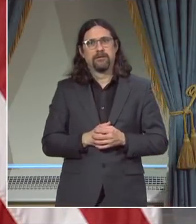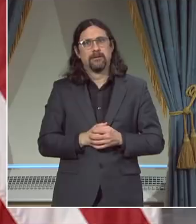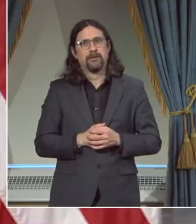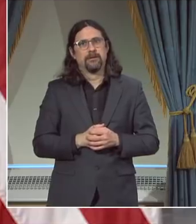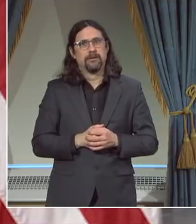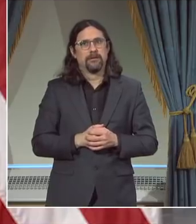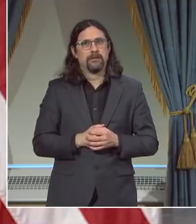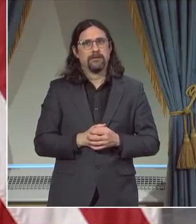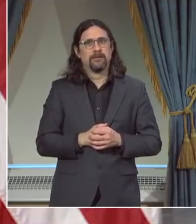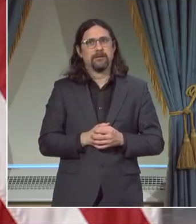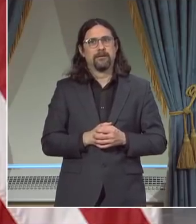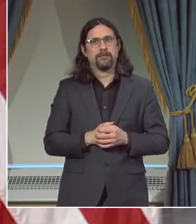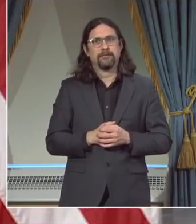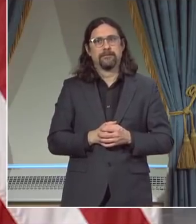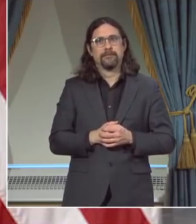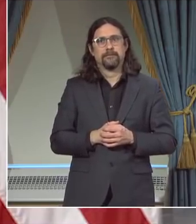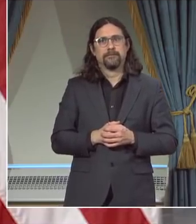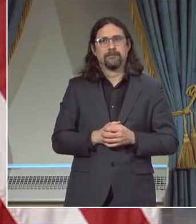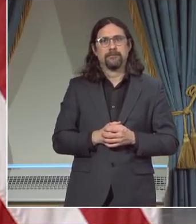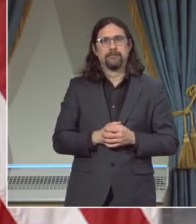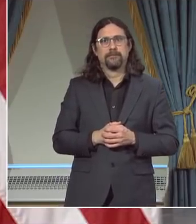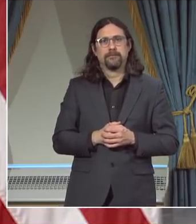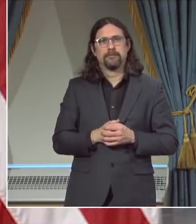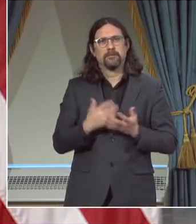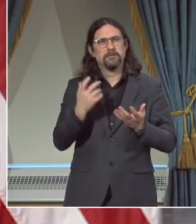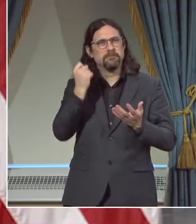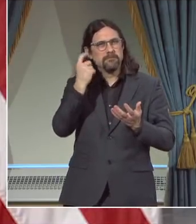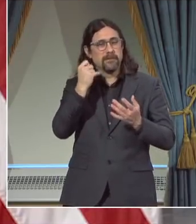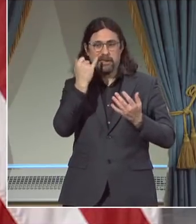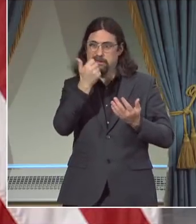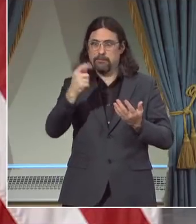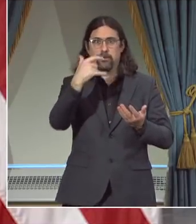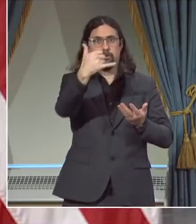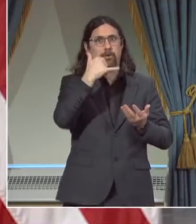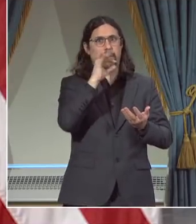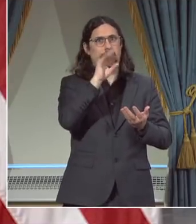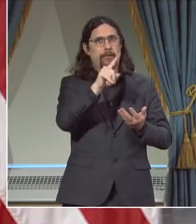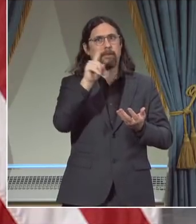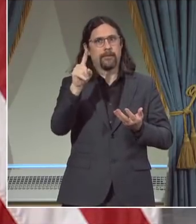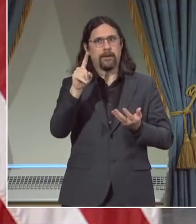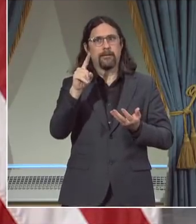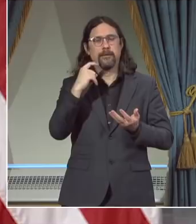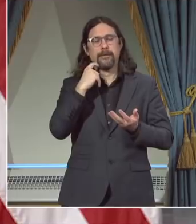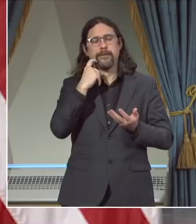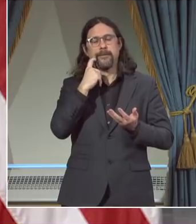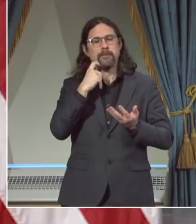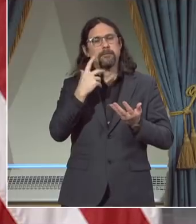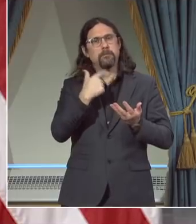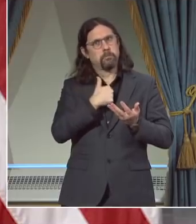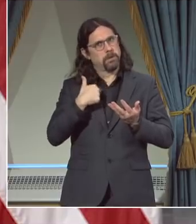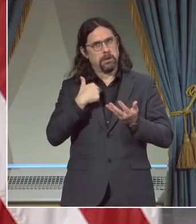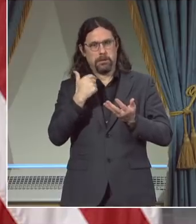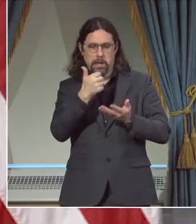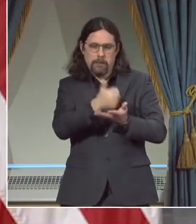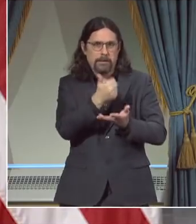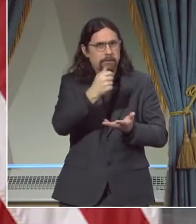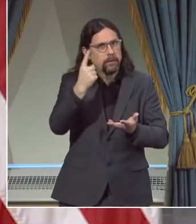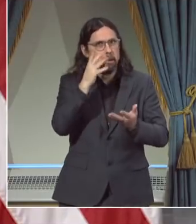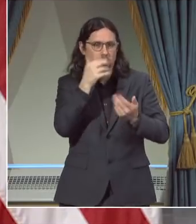EMERGENCIES AND SOME A NREOT. ANYONE CALLING SOMETHING ELSE, DOESN'TNE ED A AMBULANCE BUT NEEDS SOMETHING